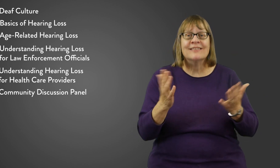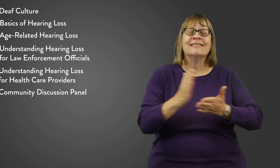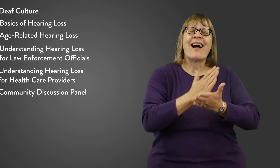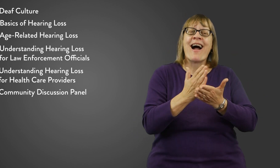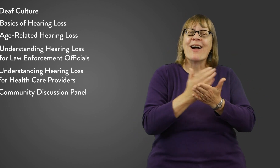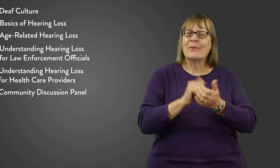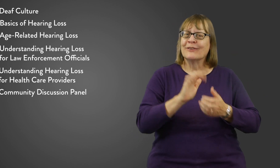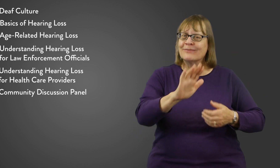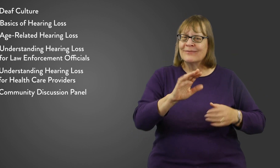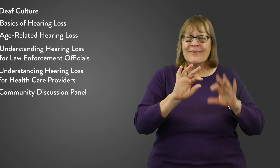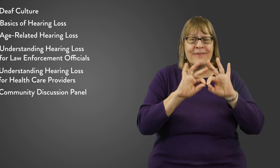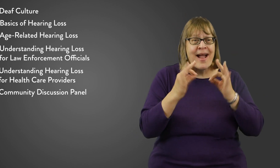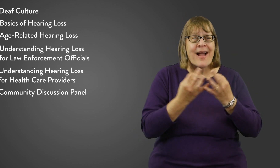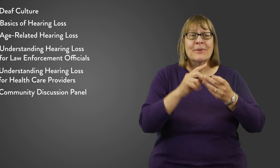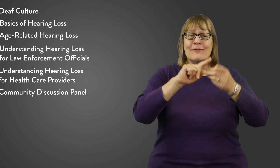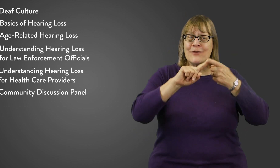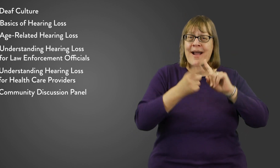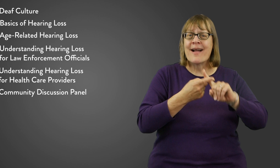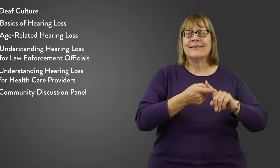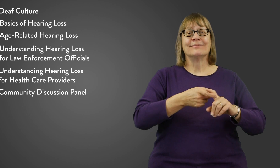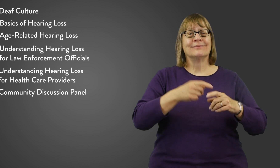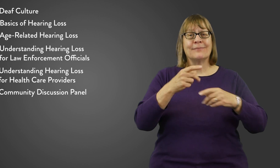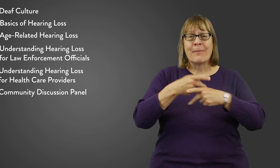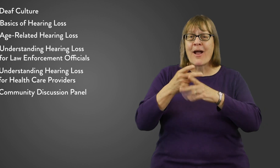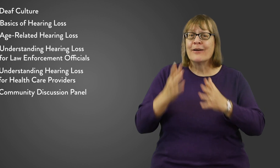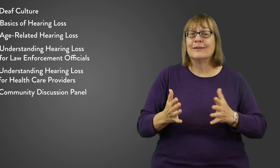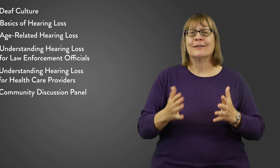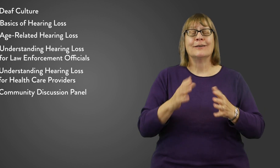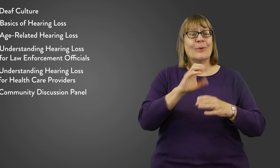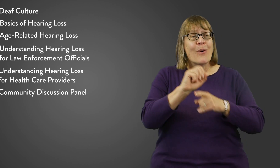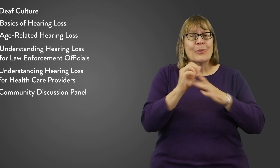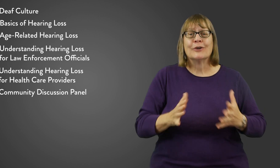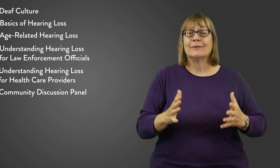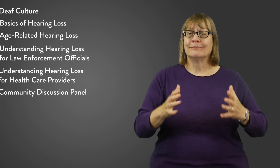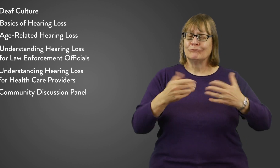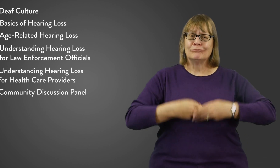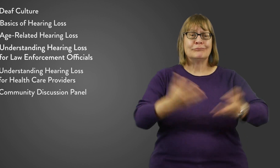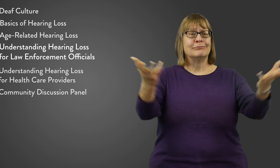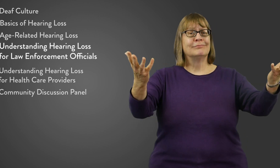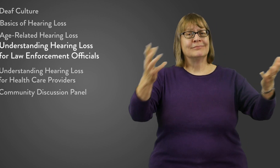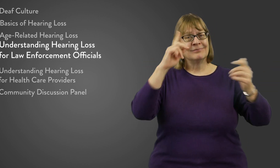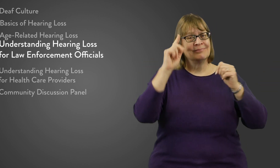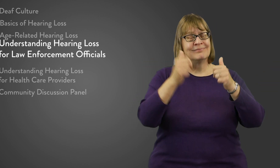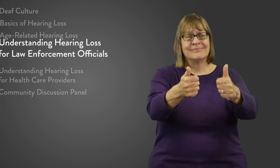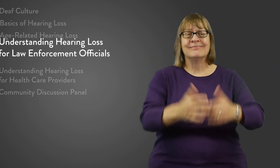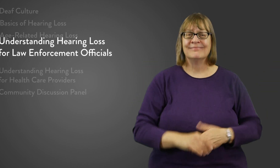We also encourage you to share links to these videos with your family, friends, colleagues and partners.